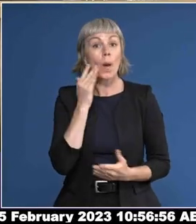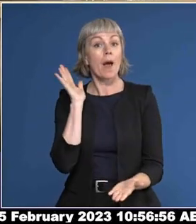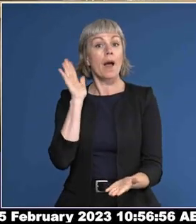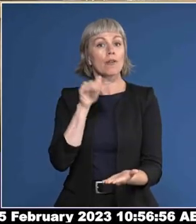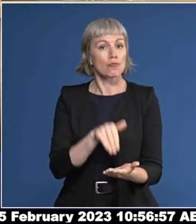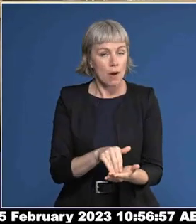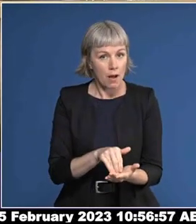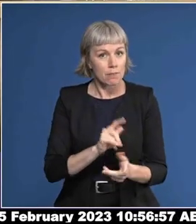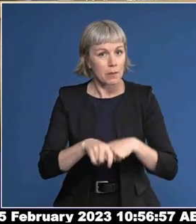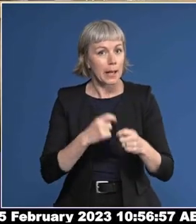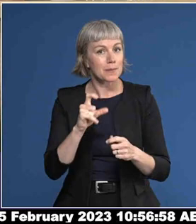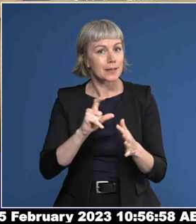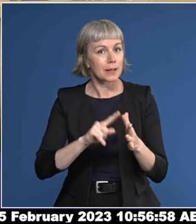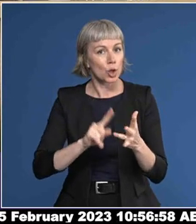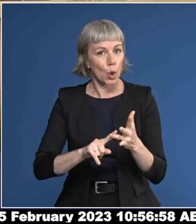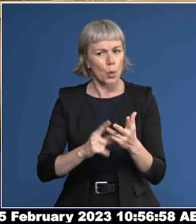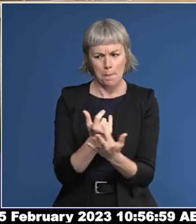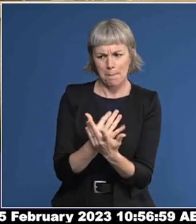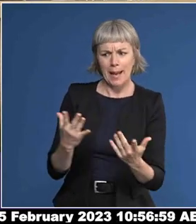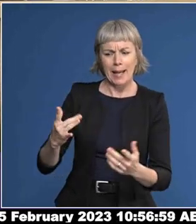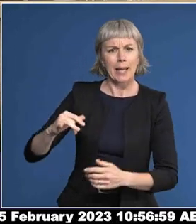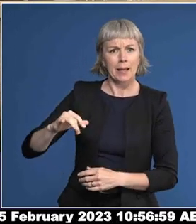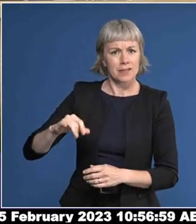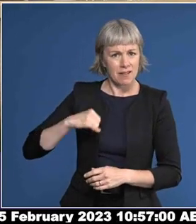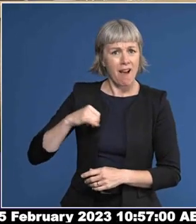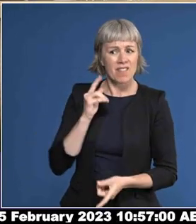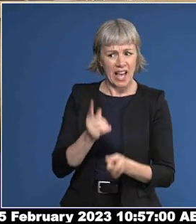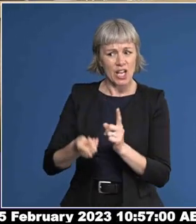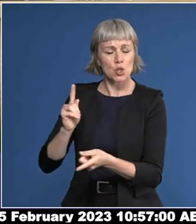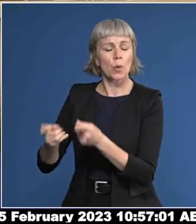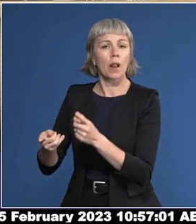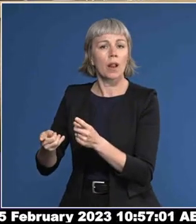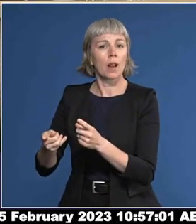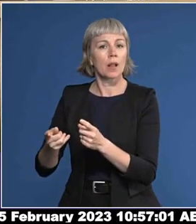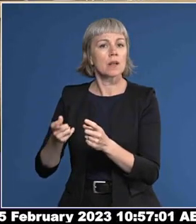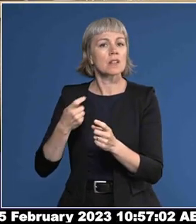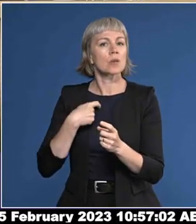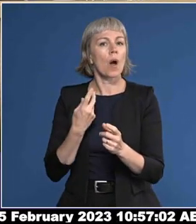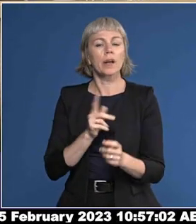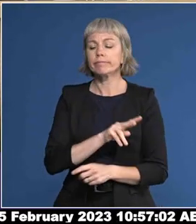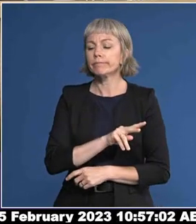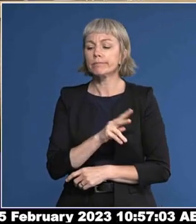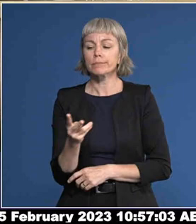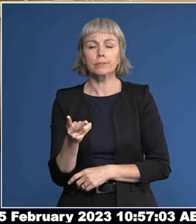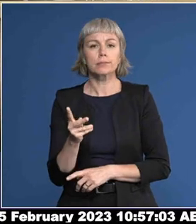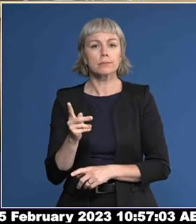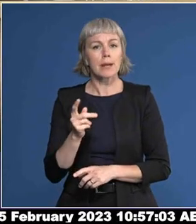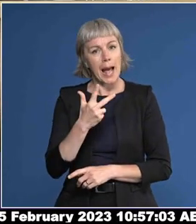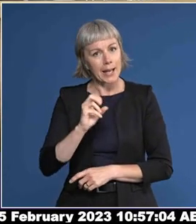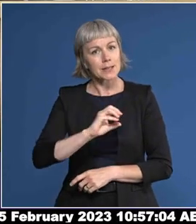We converted around 280 casuals to permanent employment over the last 12 months. We had a change in policy.